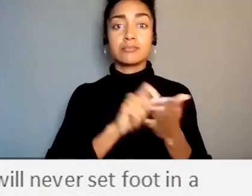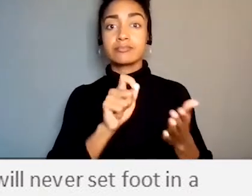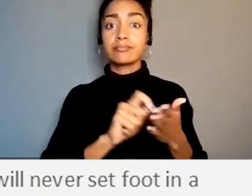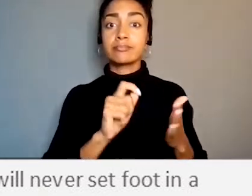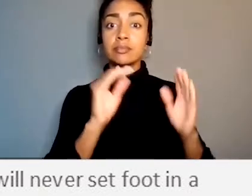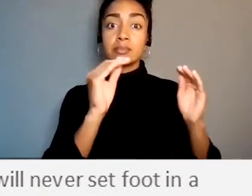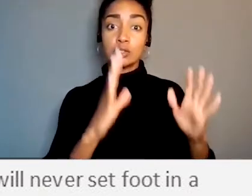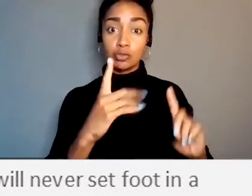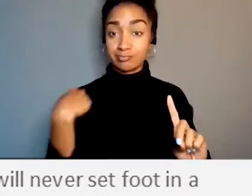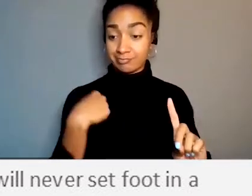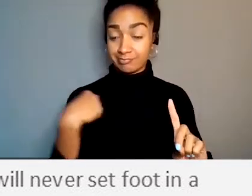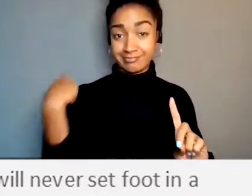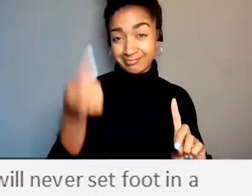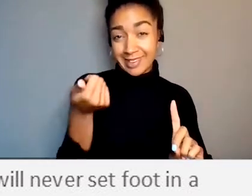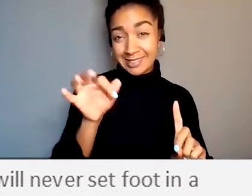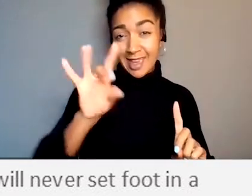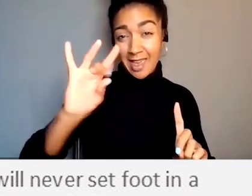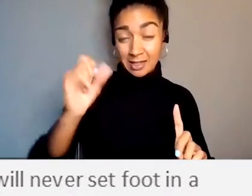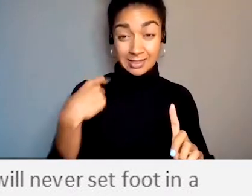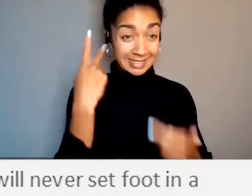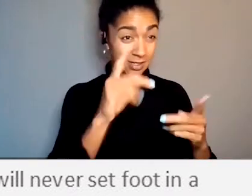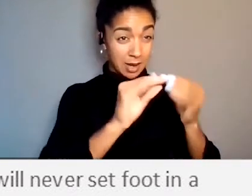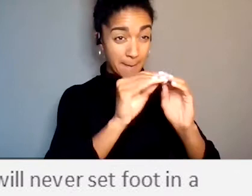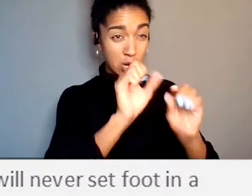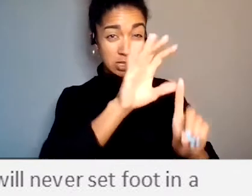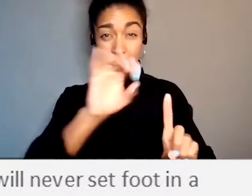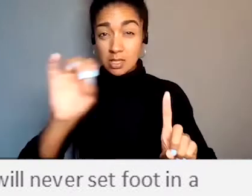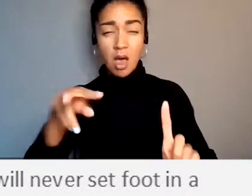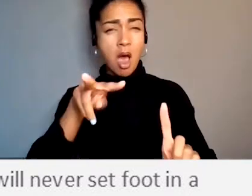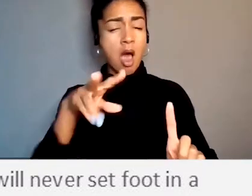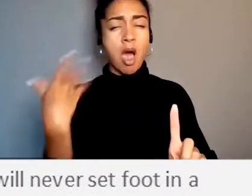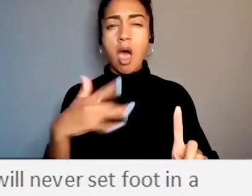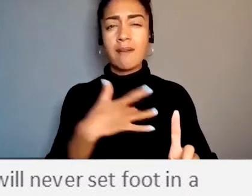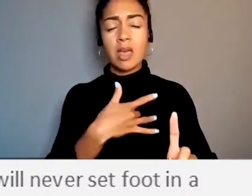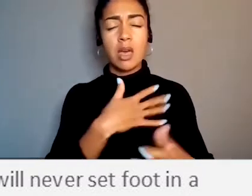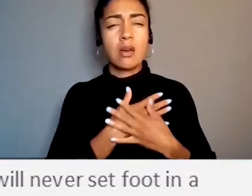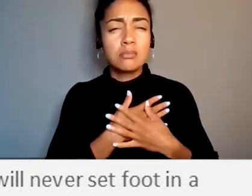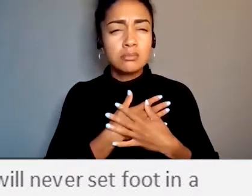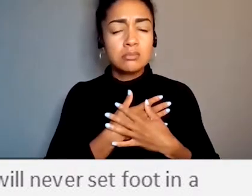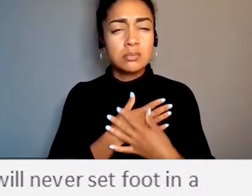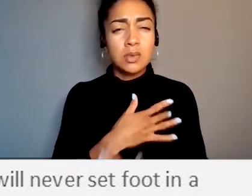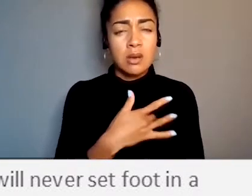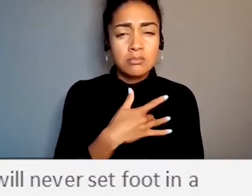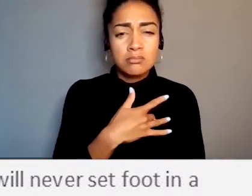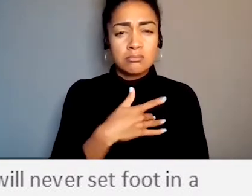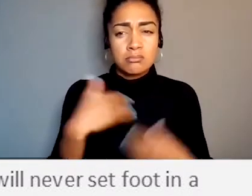my heart and infuriates me. We must do more. We must invest in research.